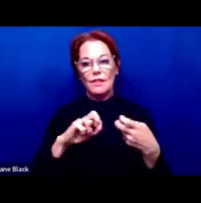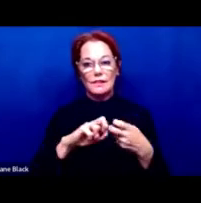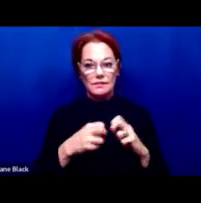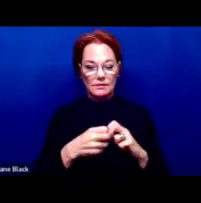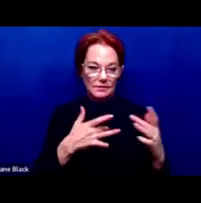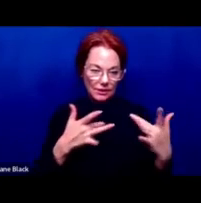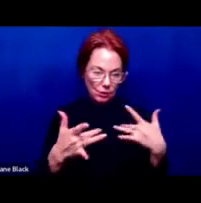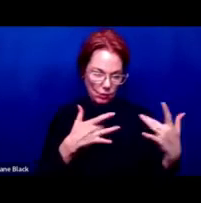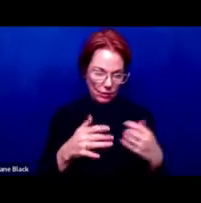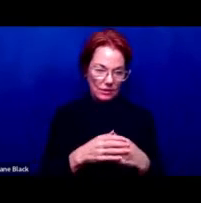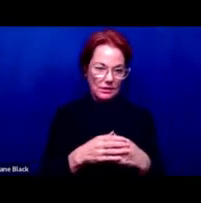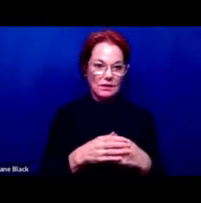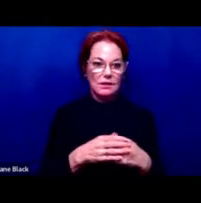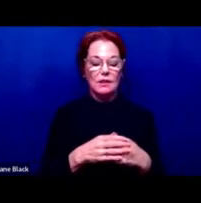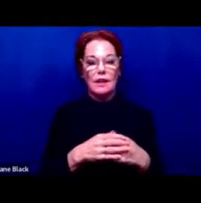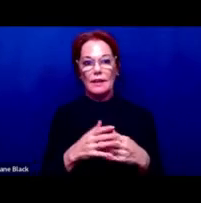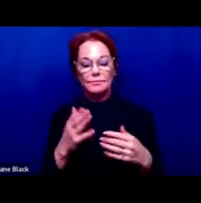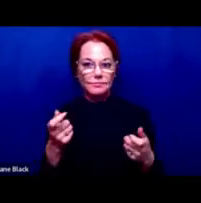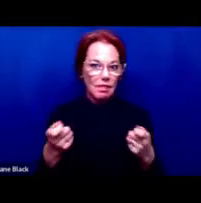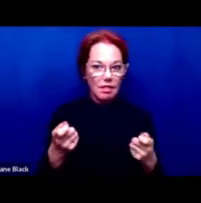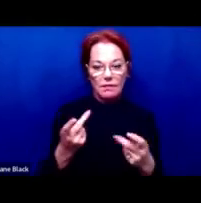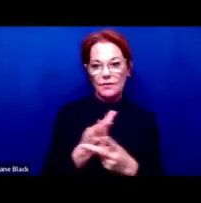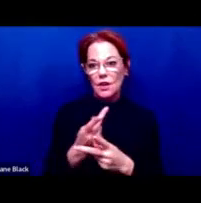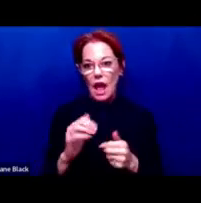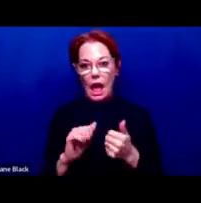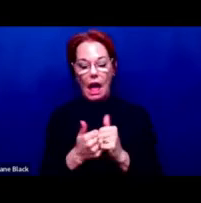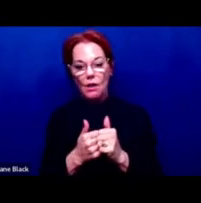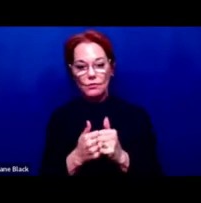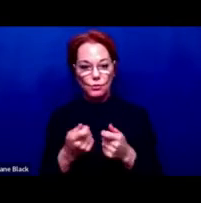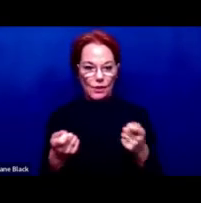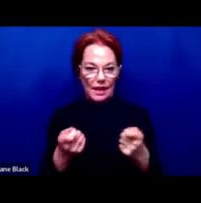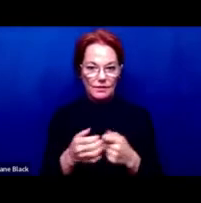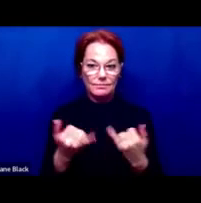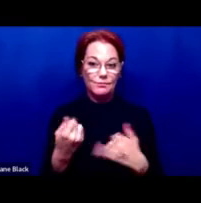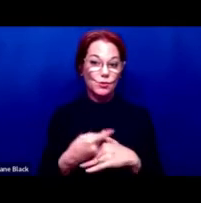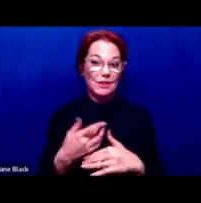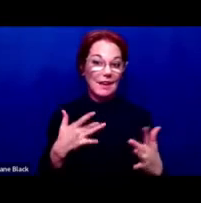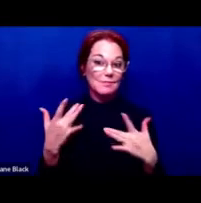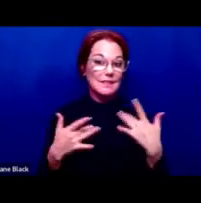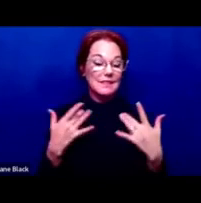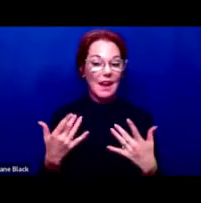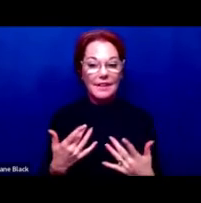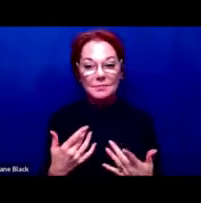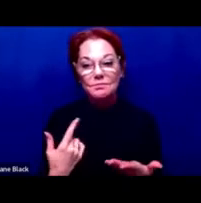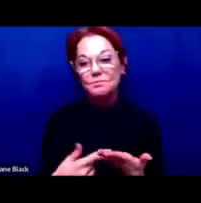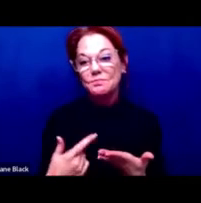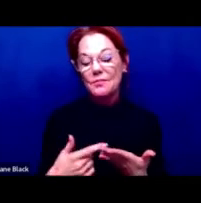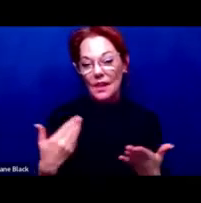occurring challenges. And today, I am excited to be able to talk about a new initiative that is